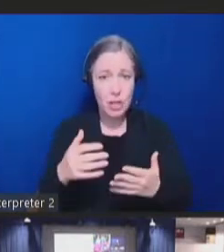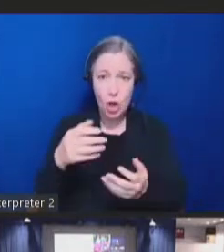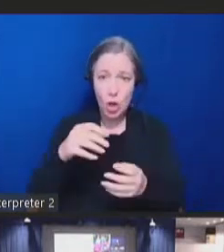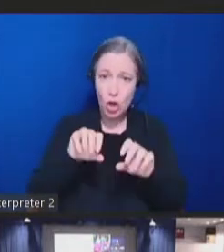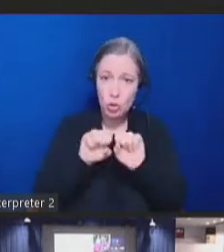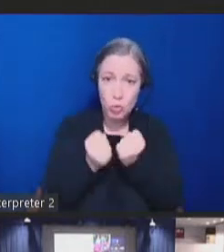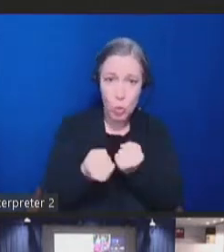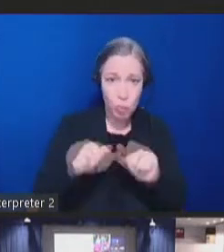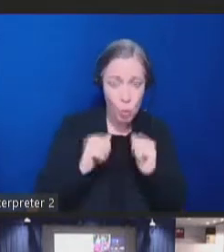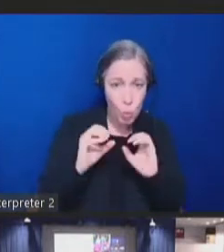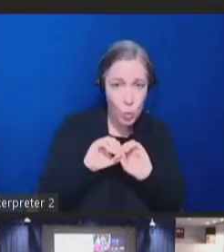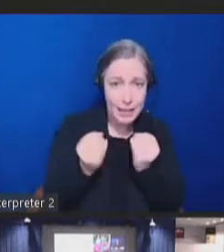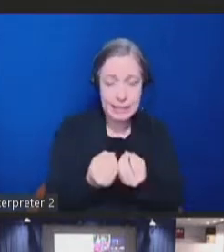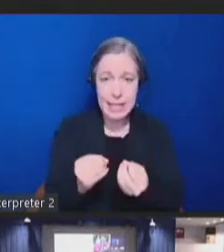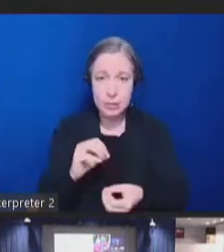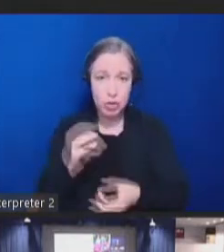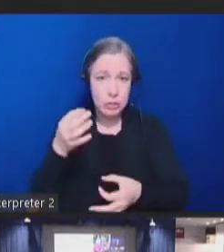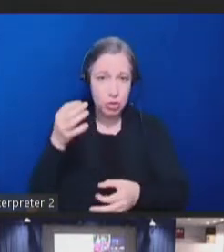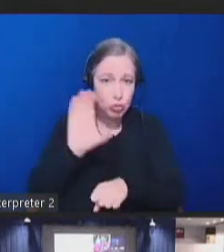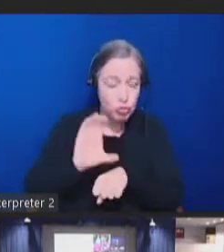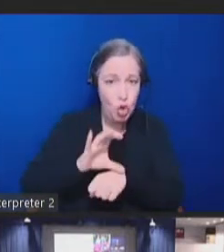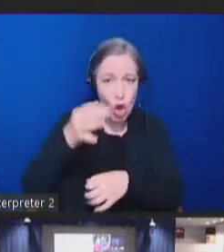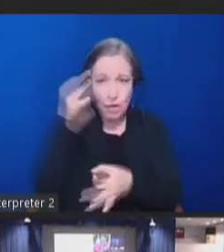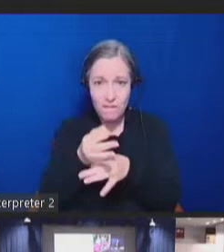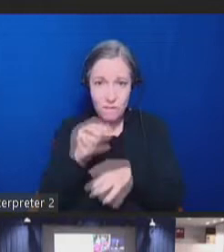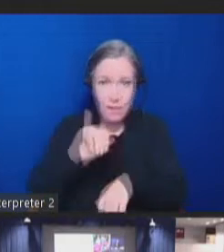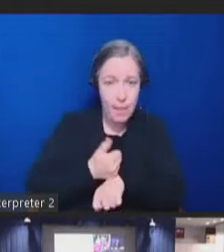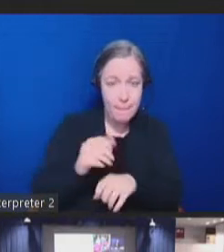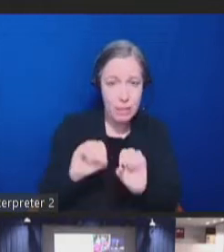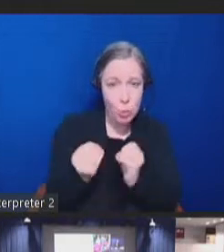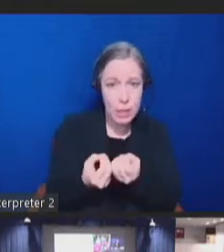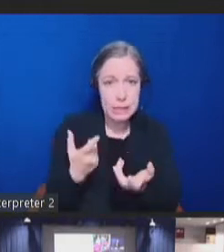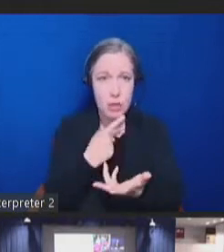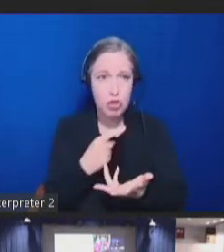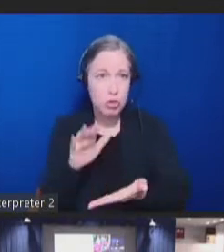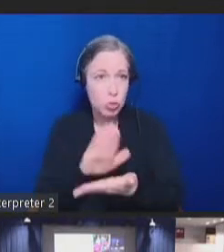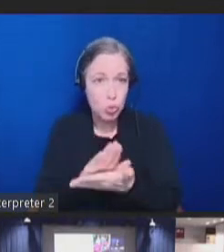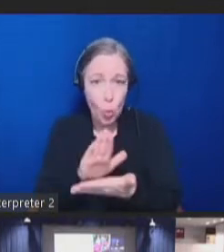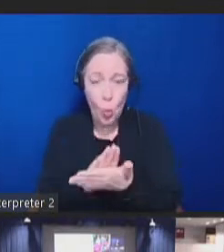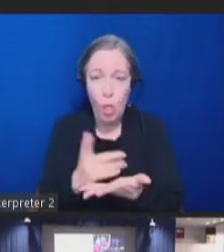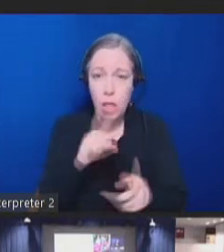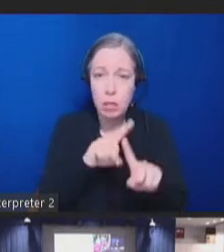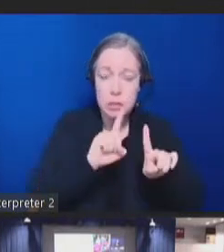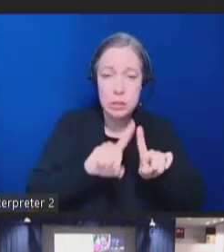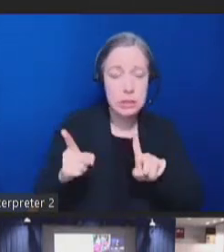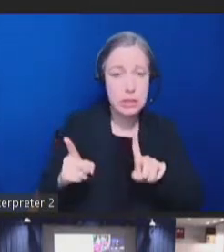schools, universities, you know, entities that carried a lot of trust in their communities.